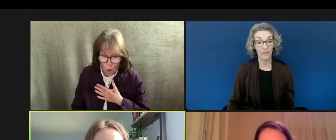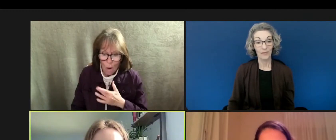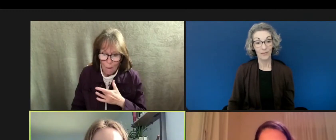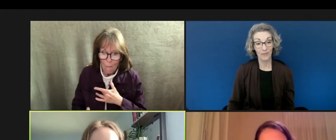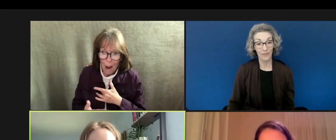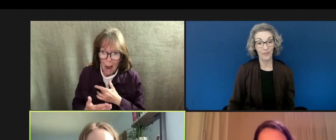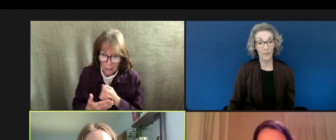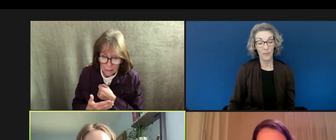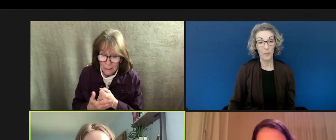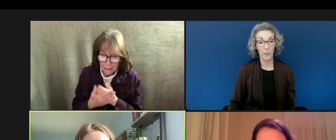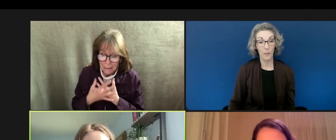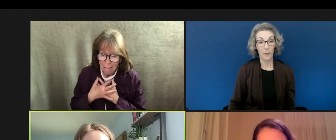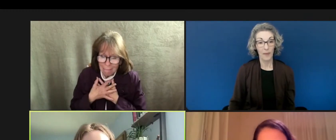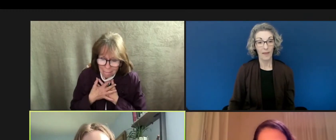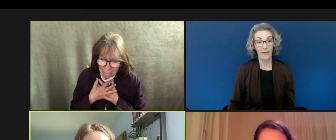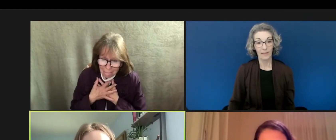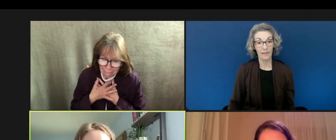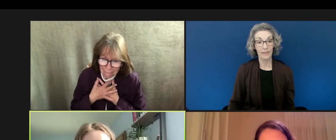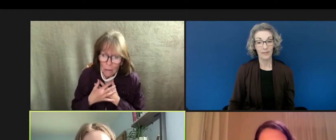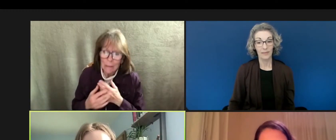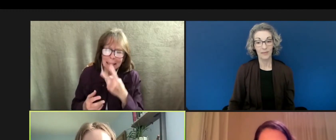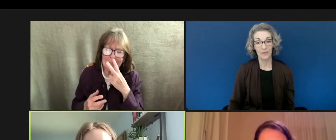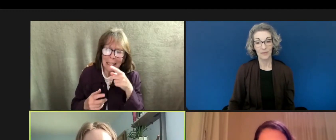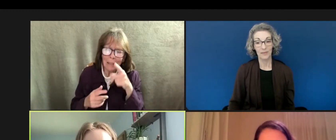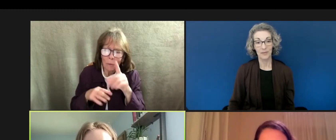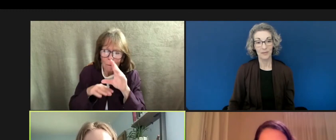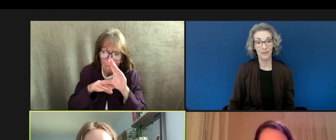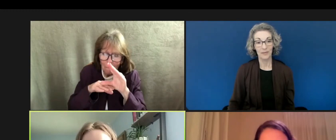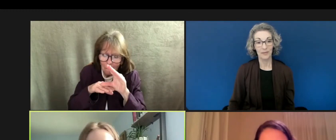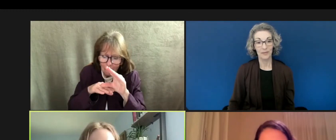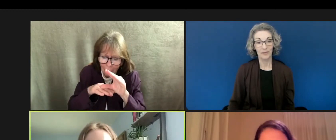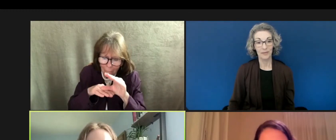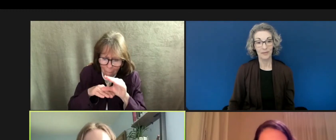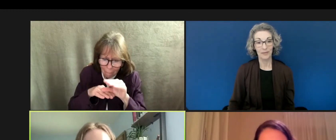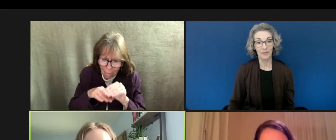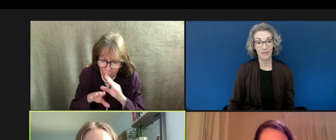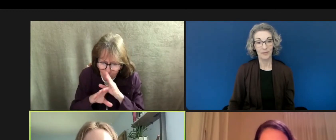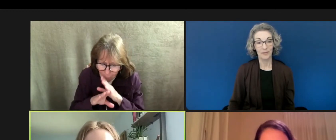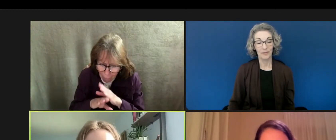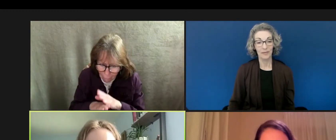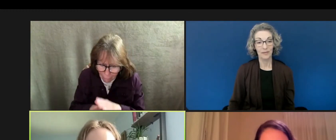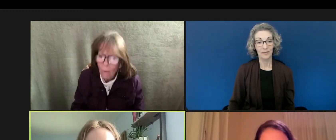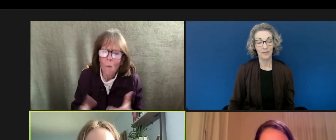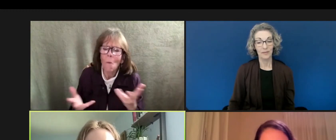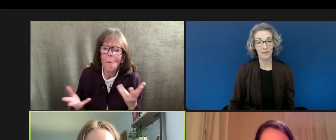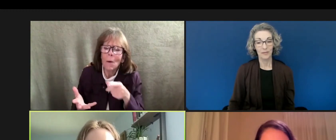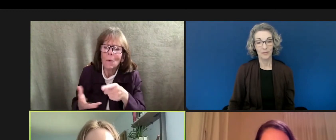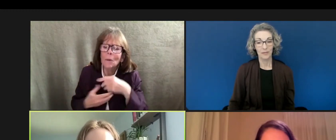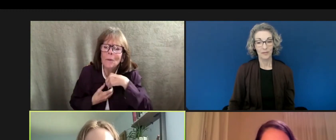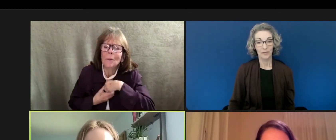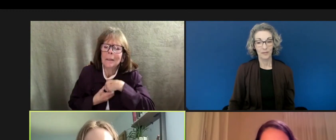smaller and smaller through the conversation. What was your experience of what happened?